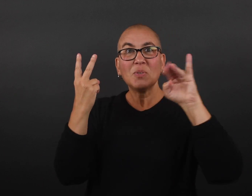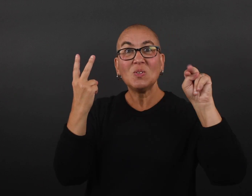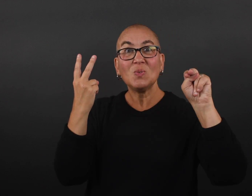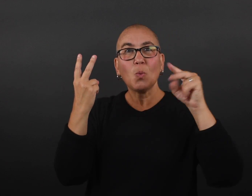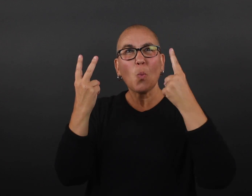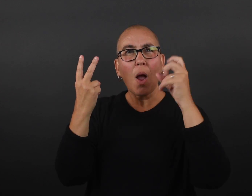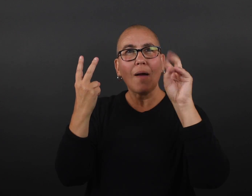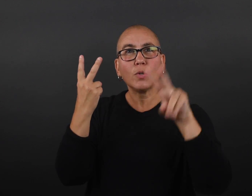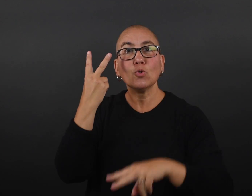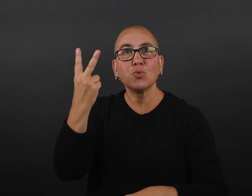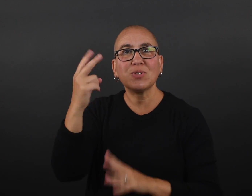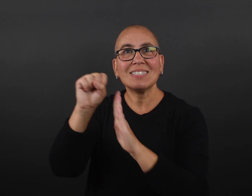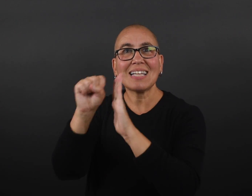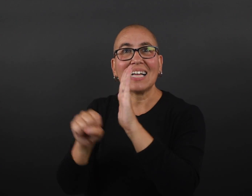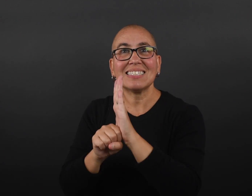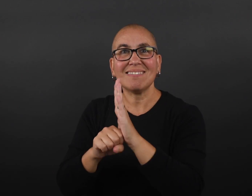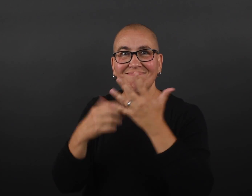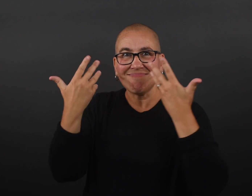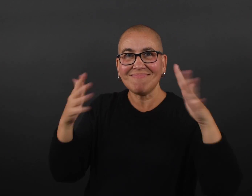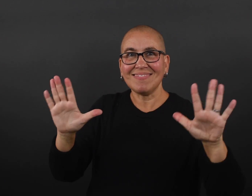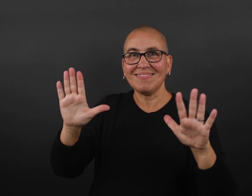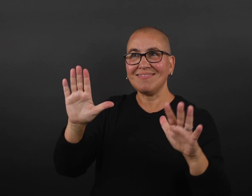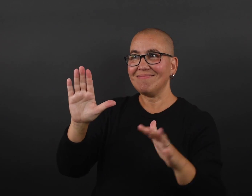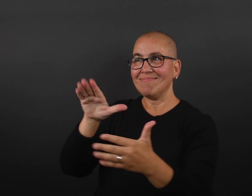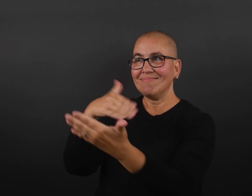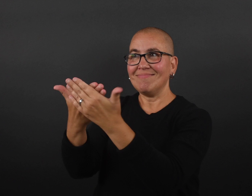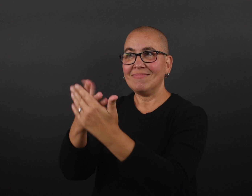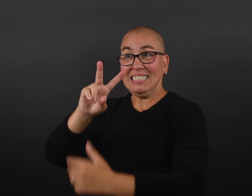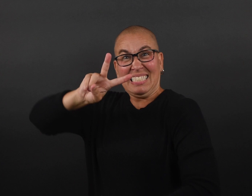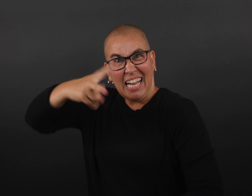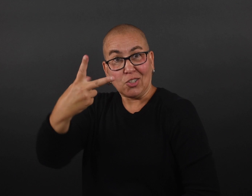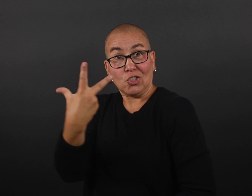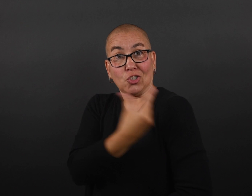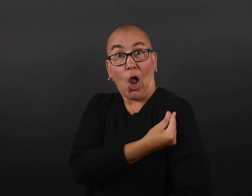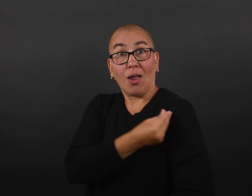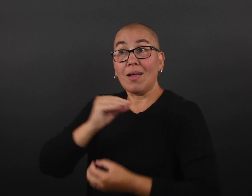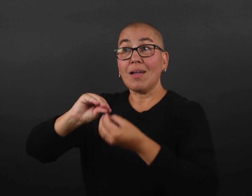leads the Midwest in the percentage of the overall population who have completed their